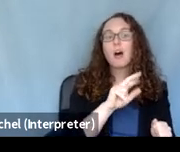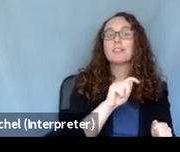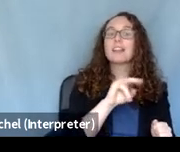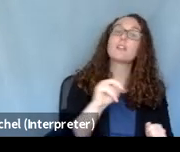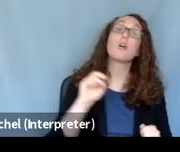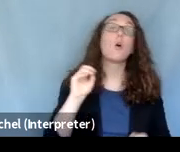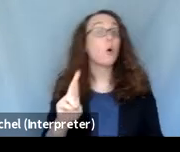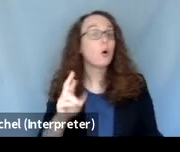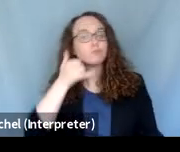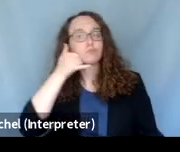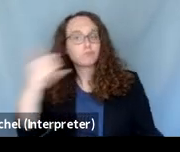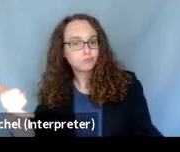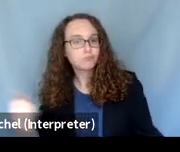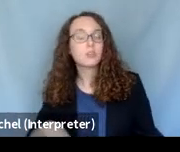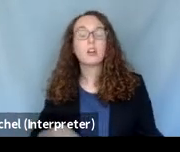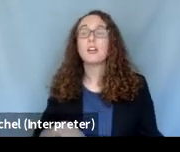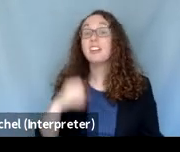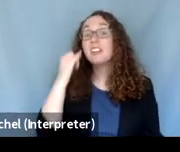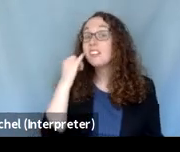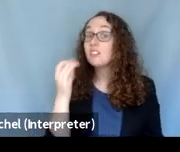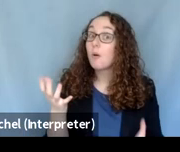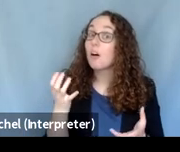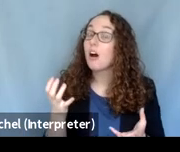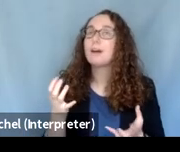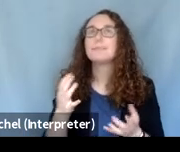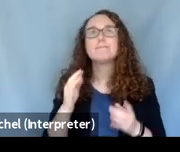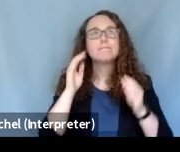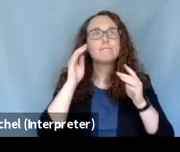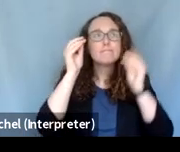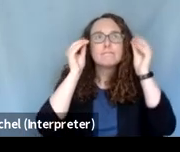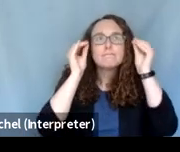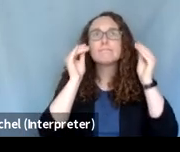develop a resume, or perhaps you had a job interview and you wanted to practice